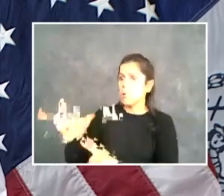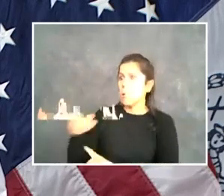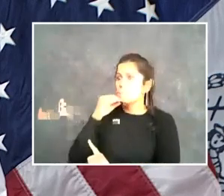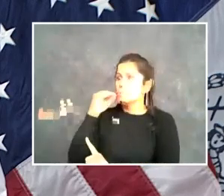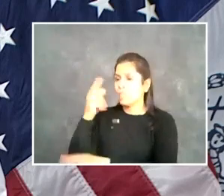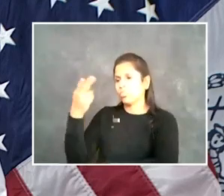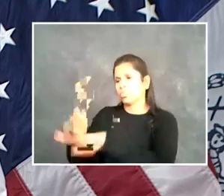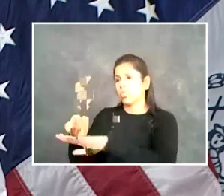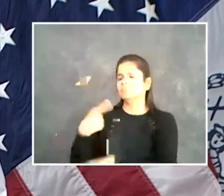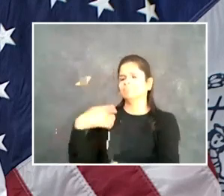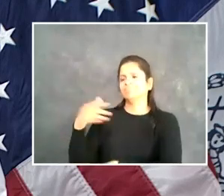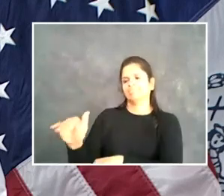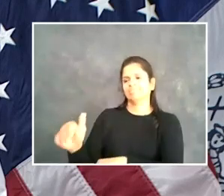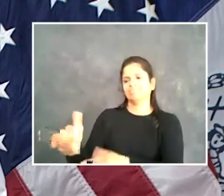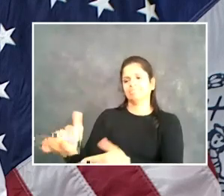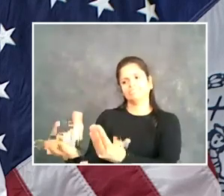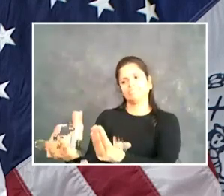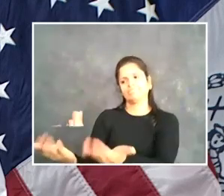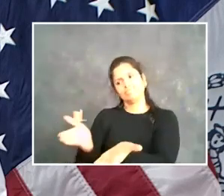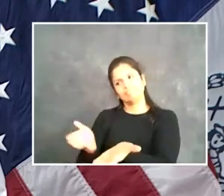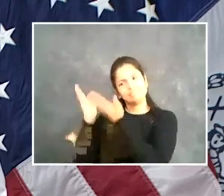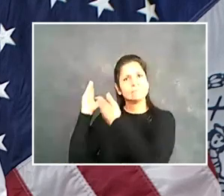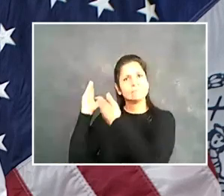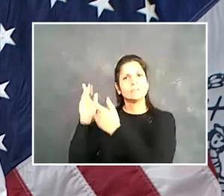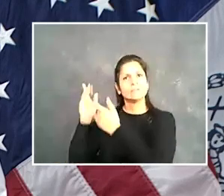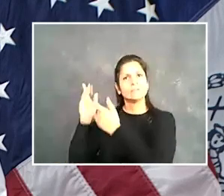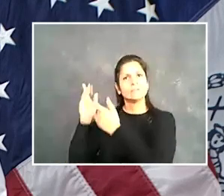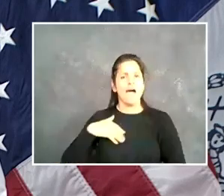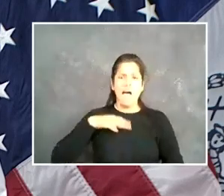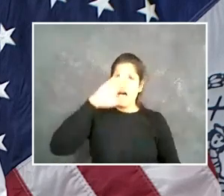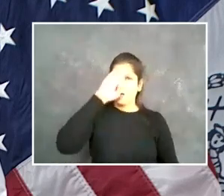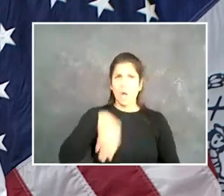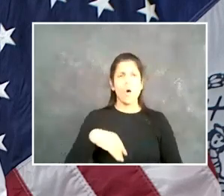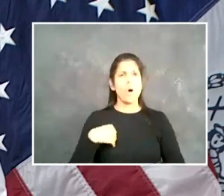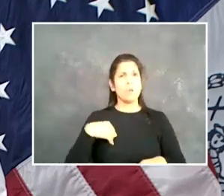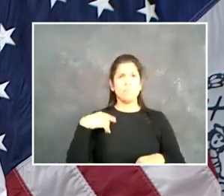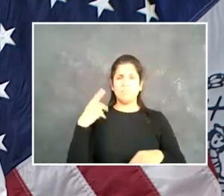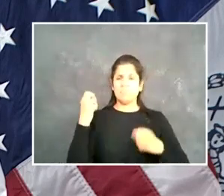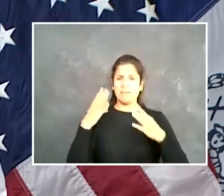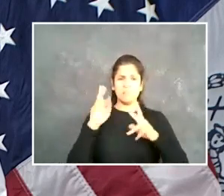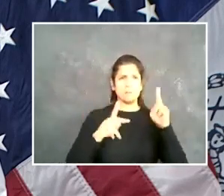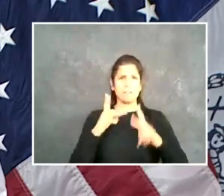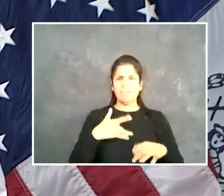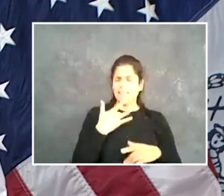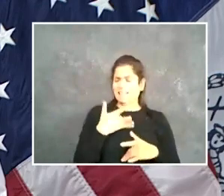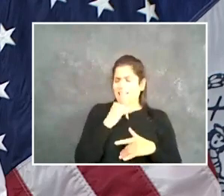AND I FEEL FOR ALL THE RIDERS WHO ARE DISTRESSED. IT'S PAINFUL TO WATCH.